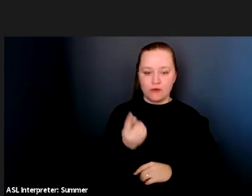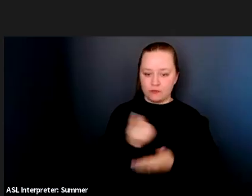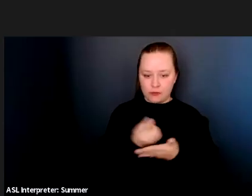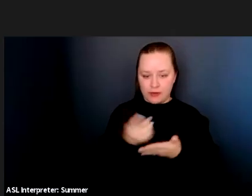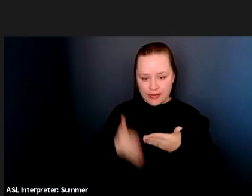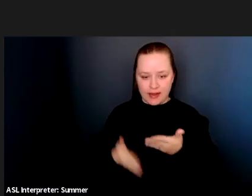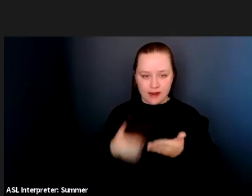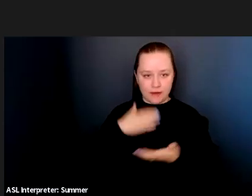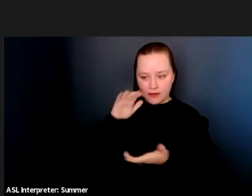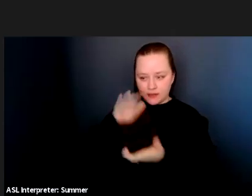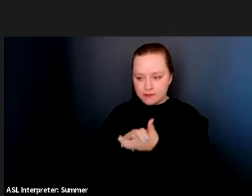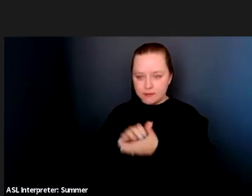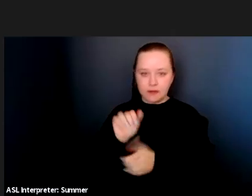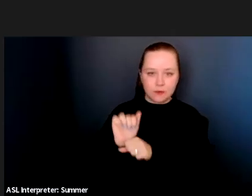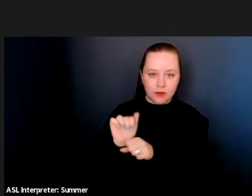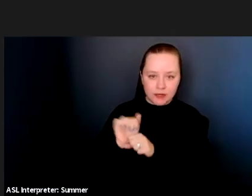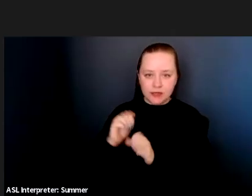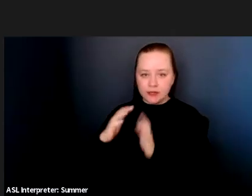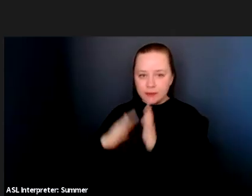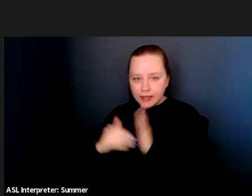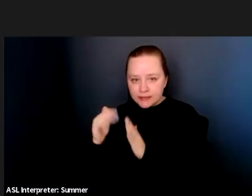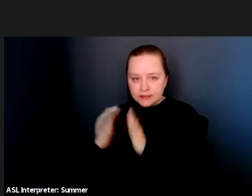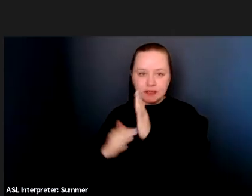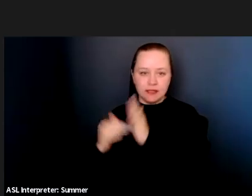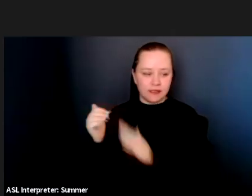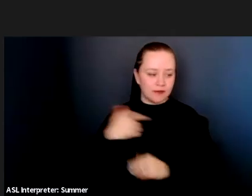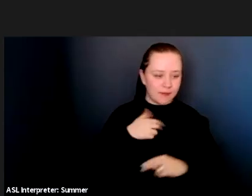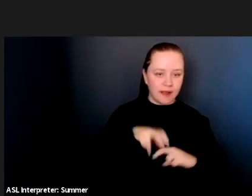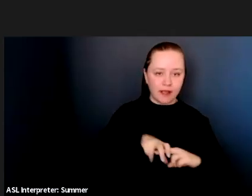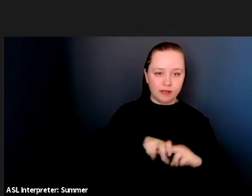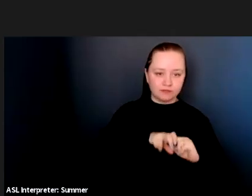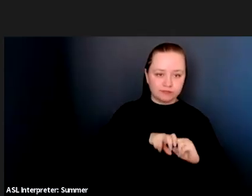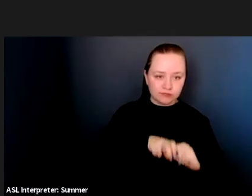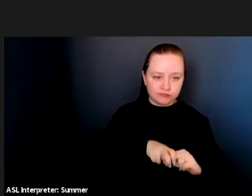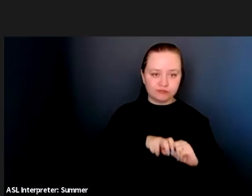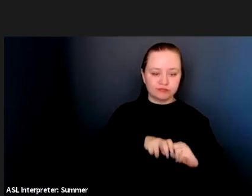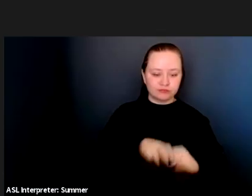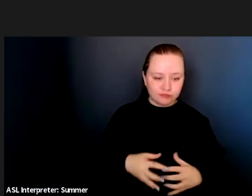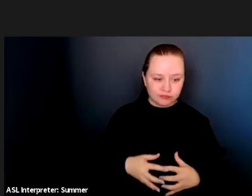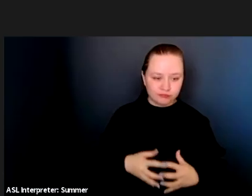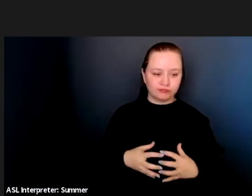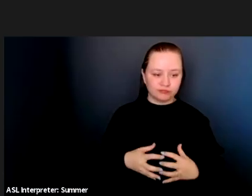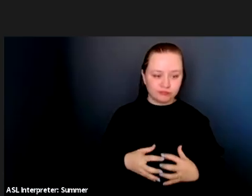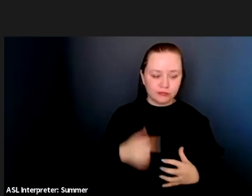painting and me sitting in a rocker holding my belly, I awakened at 36 weeks and